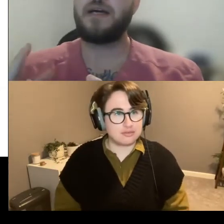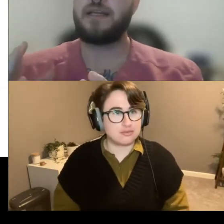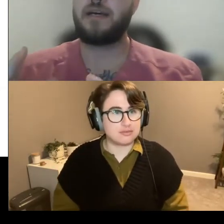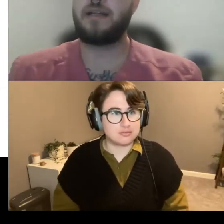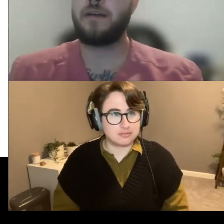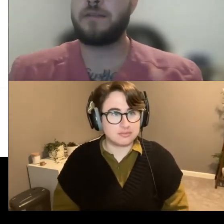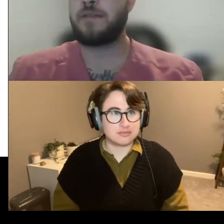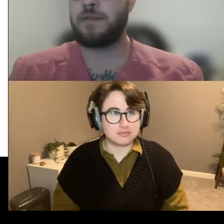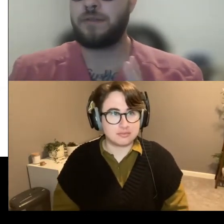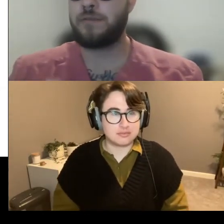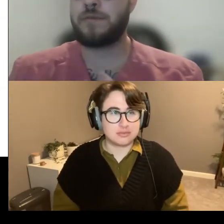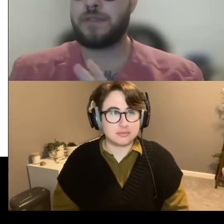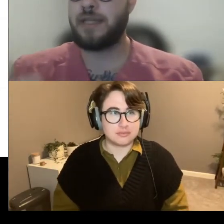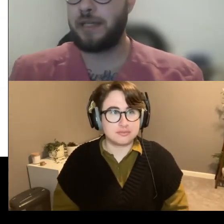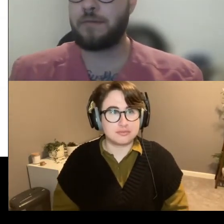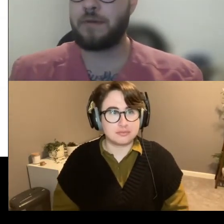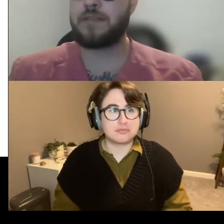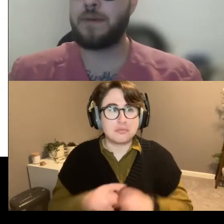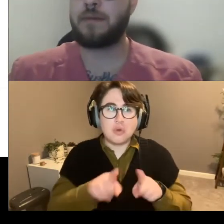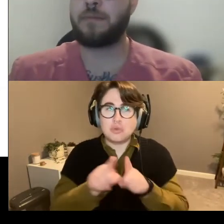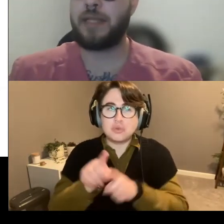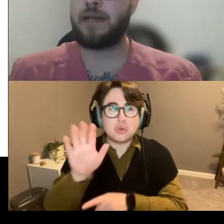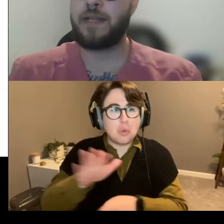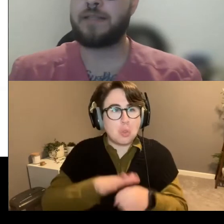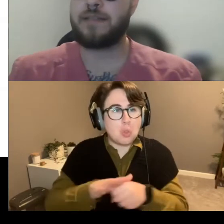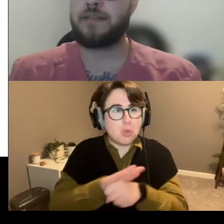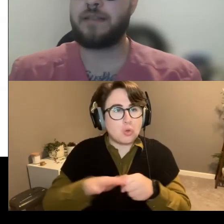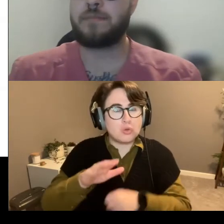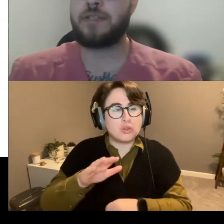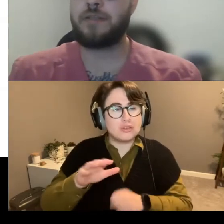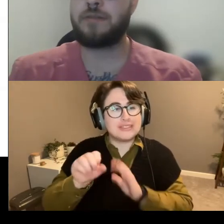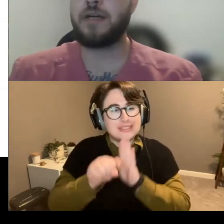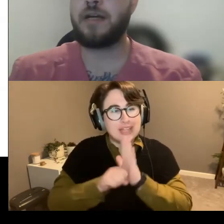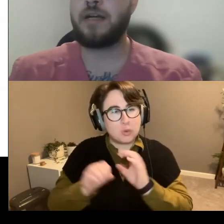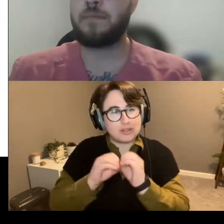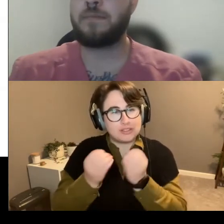But also, your local state orgs probably have access to them too.